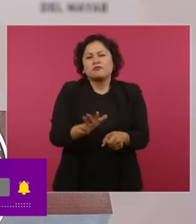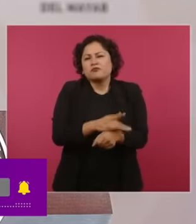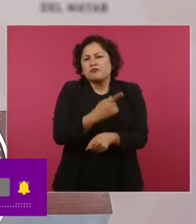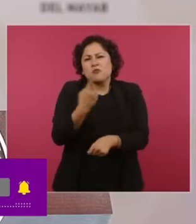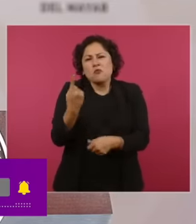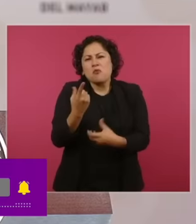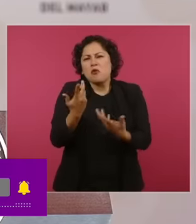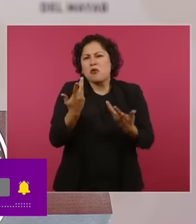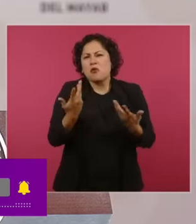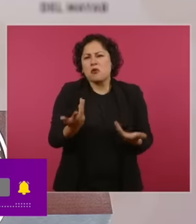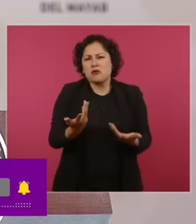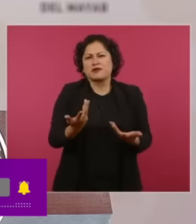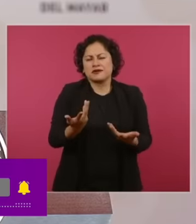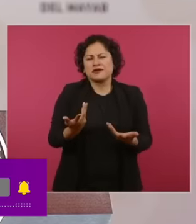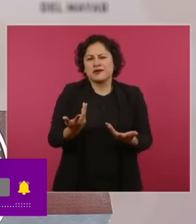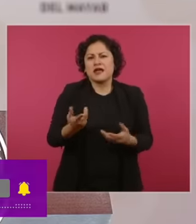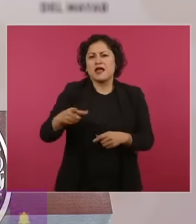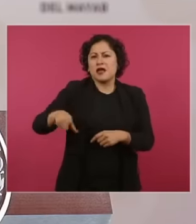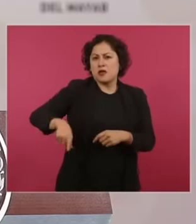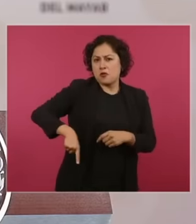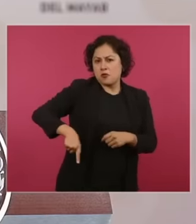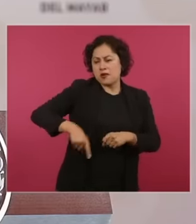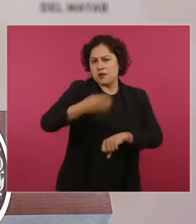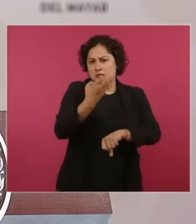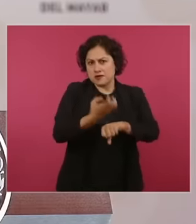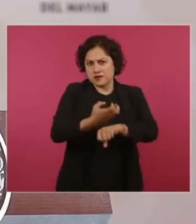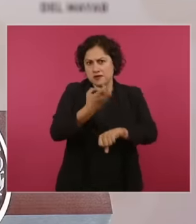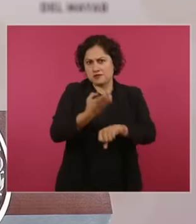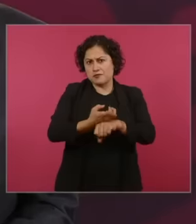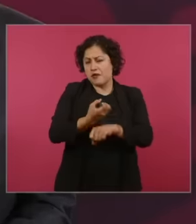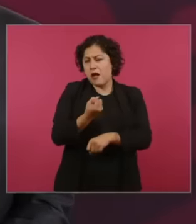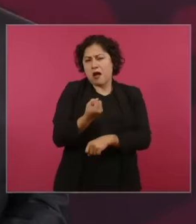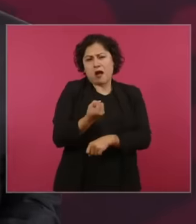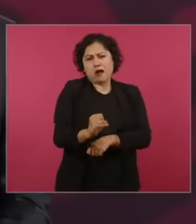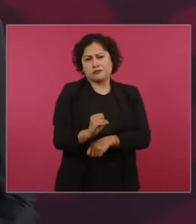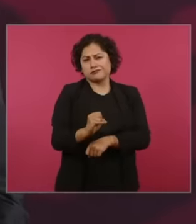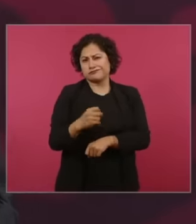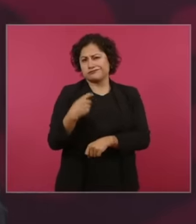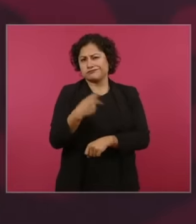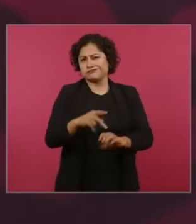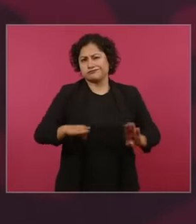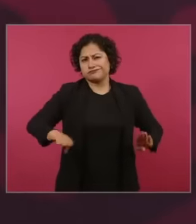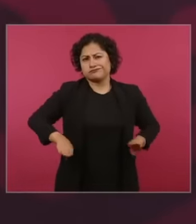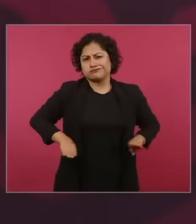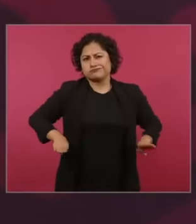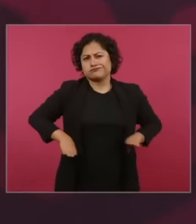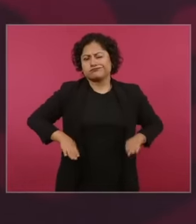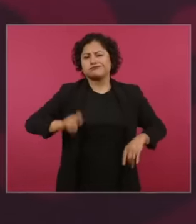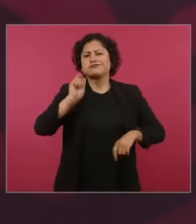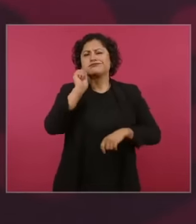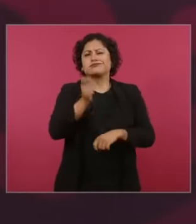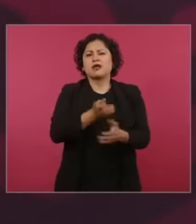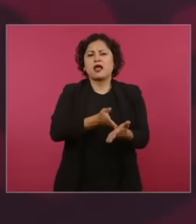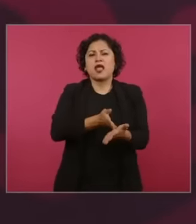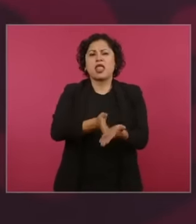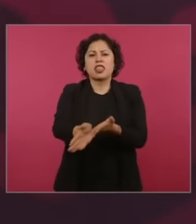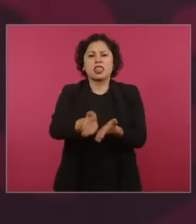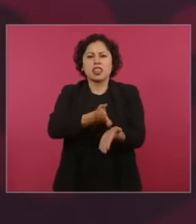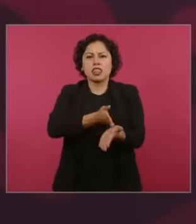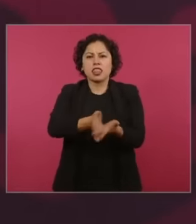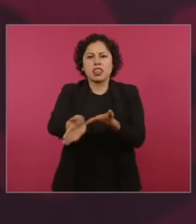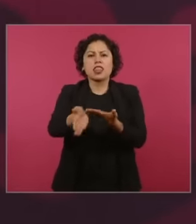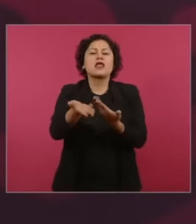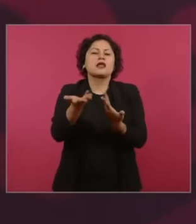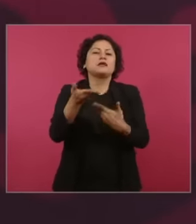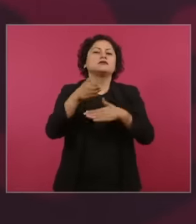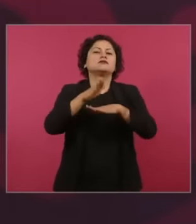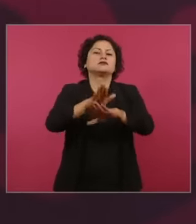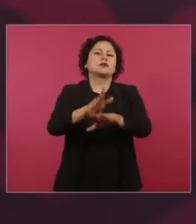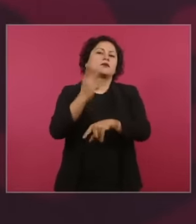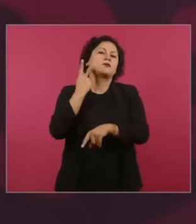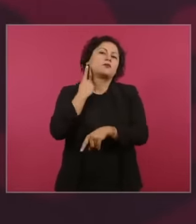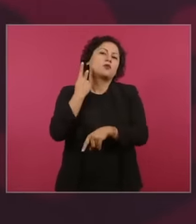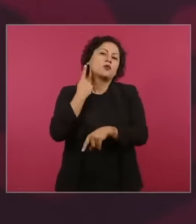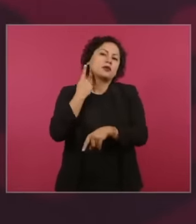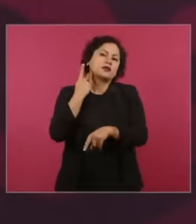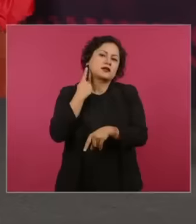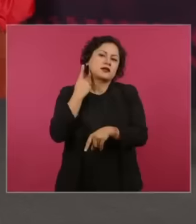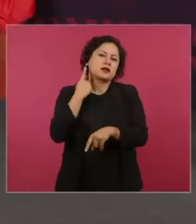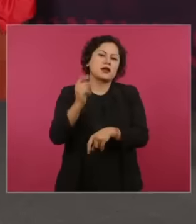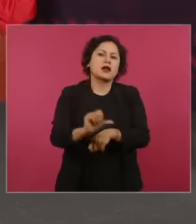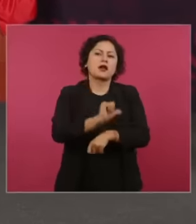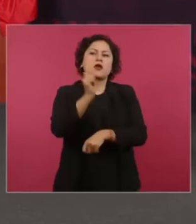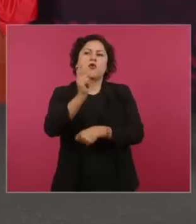United States government to meddle in the internal politics of others countries